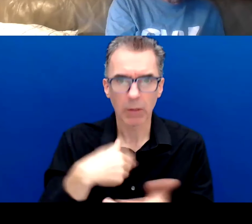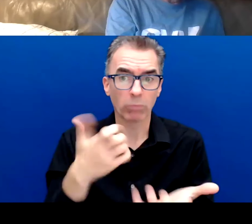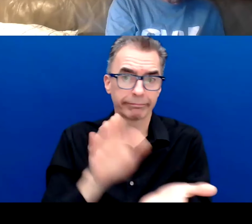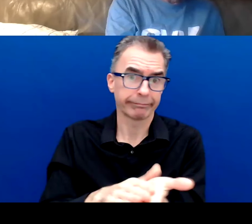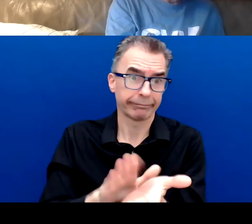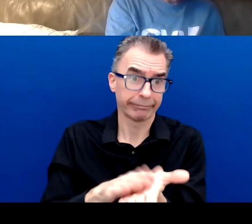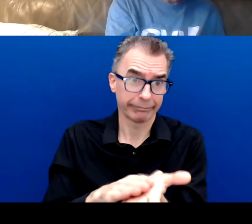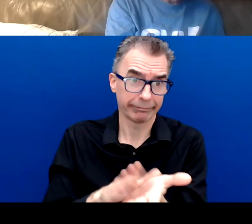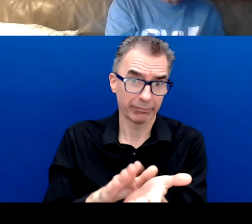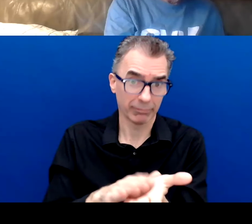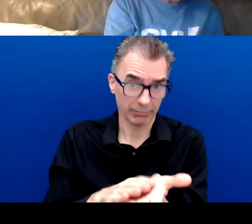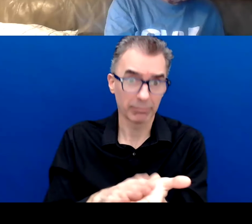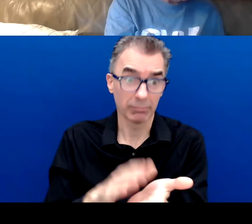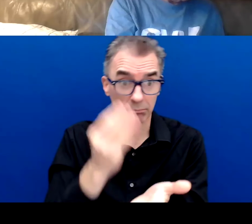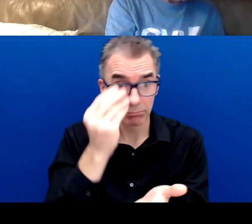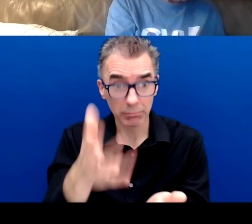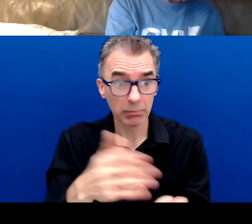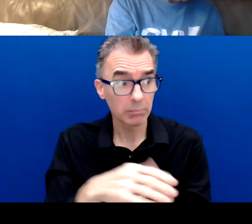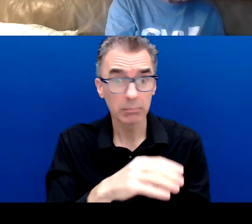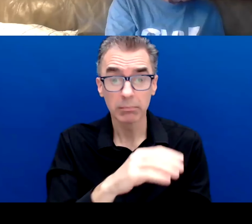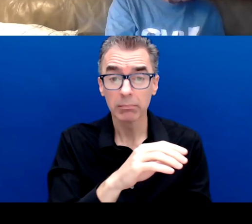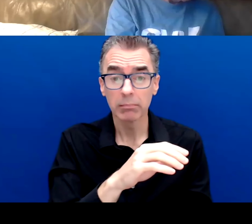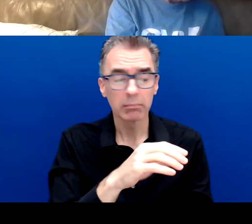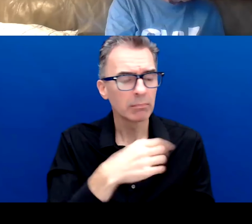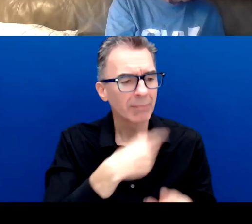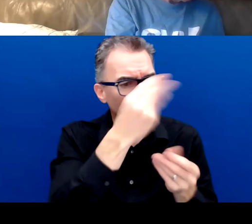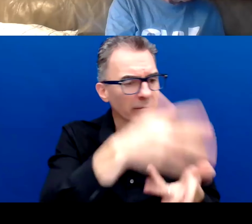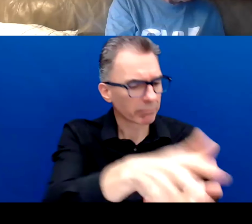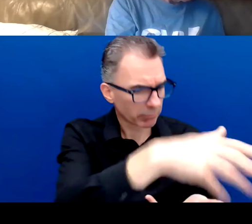There is data showing that students are very responsive to kudos.